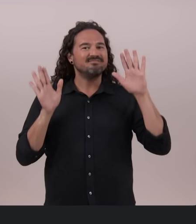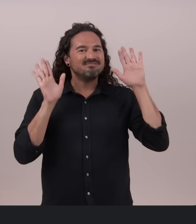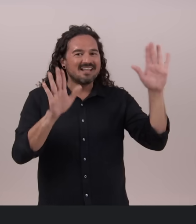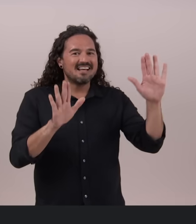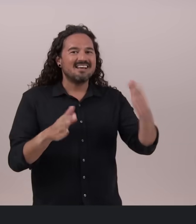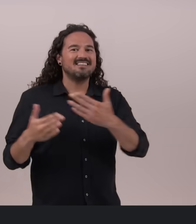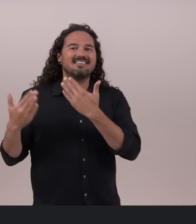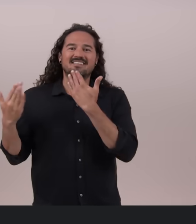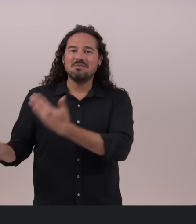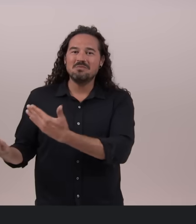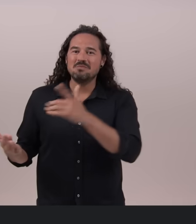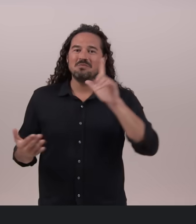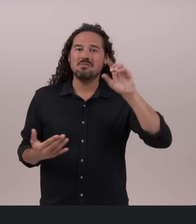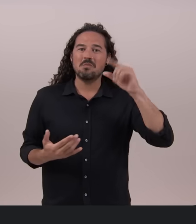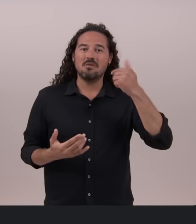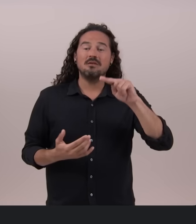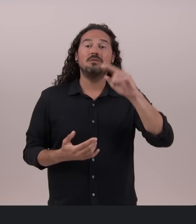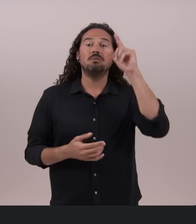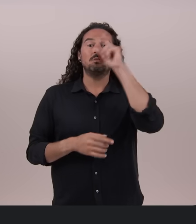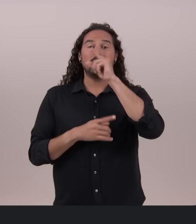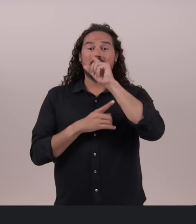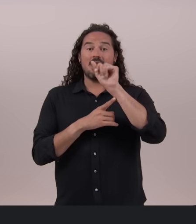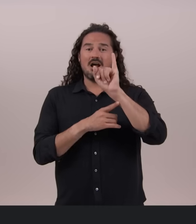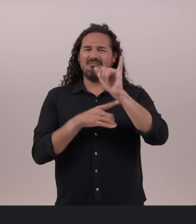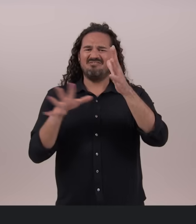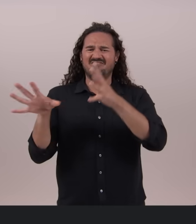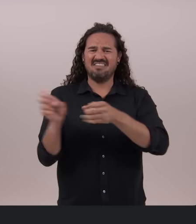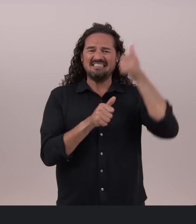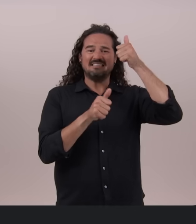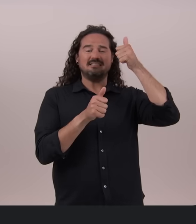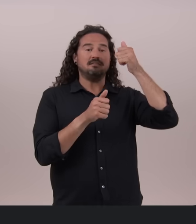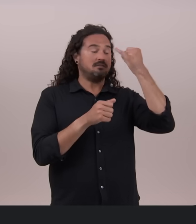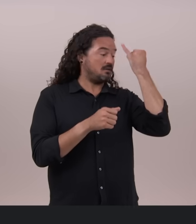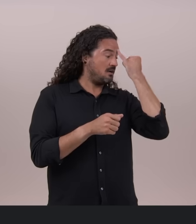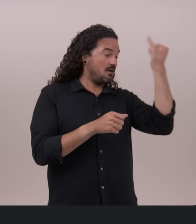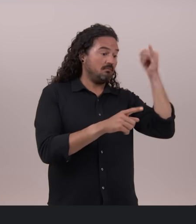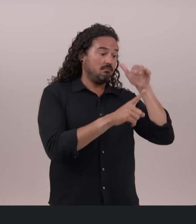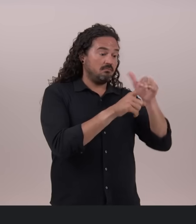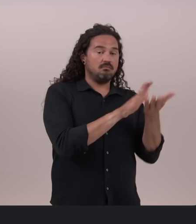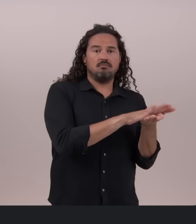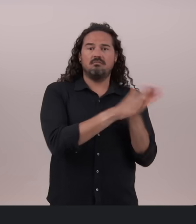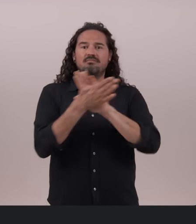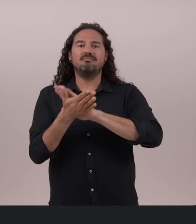Google AI Studio is the fastest path from prompt to app so let's dive in.